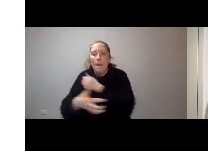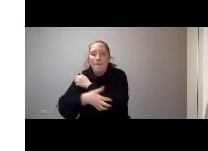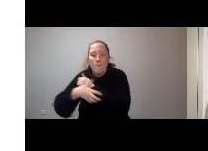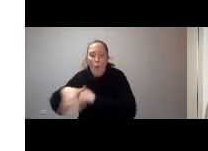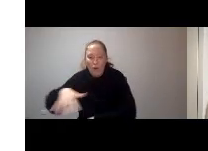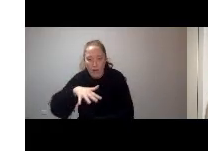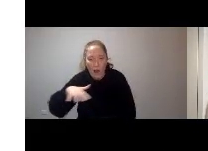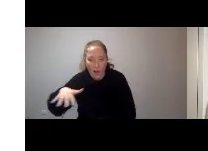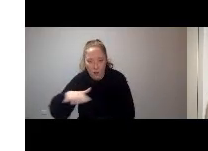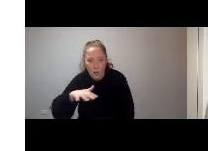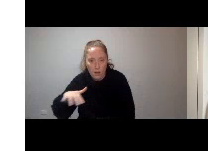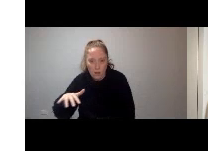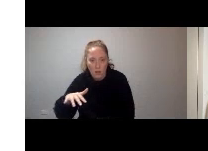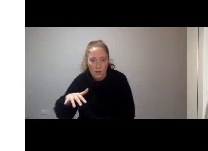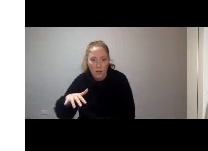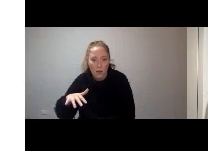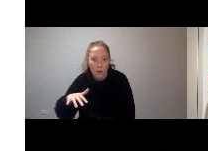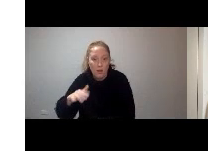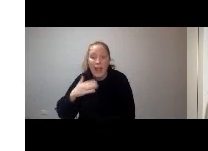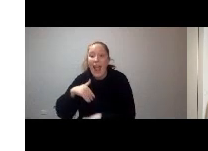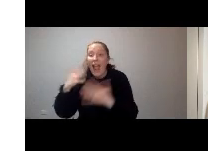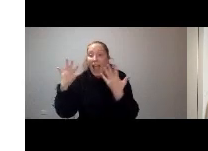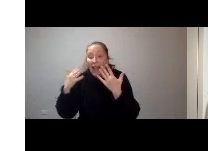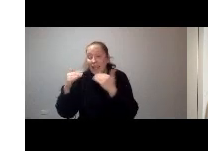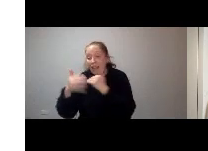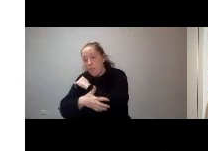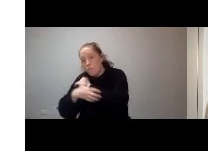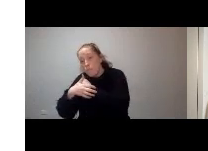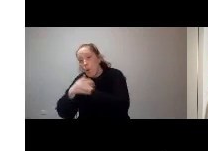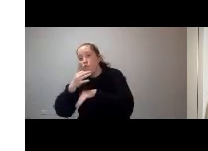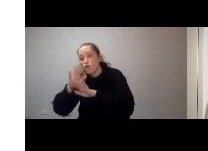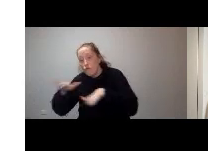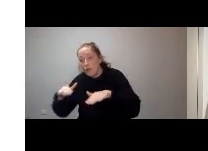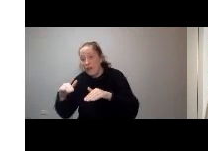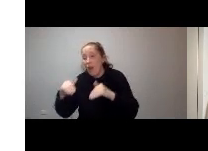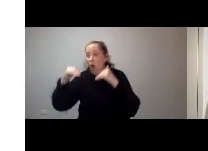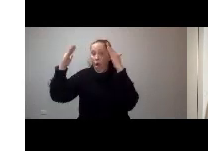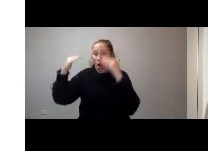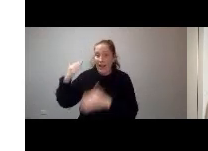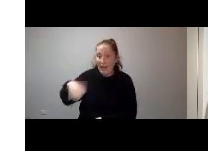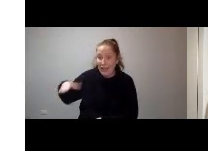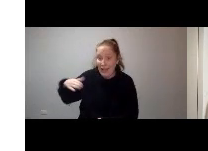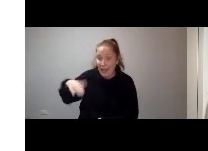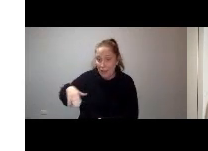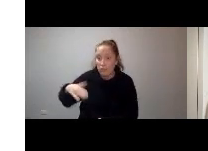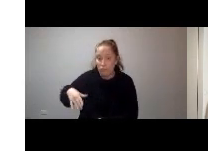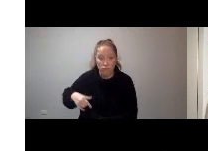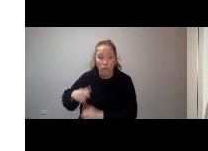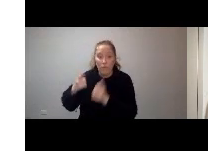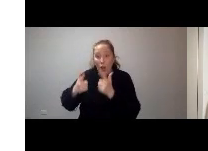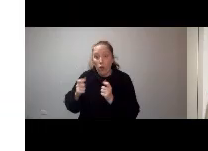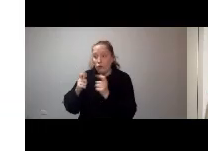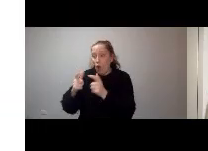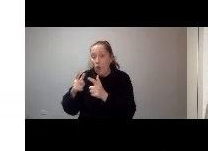You can see the lower-income kids who have the higher need have the lowest uptake of specialists. Now, this slide is not designed